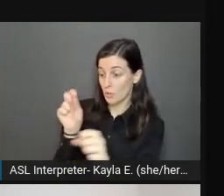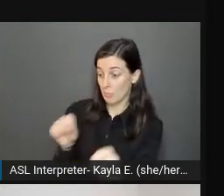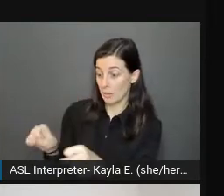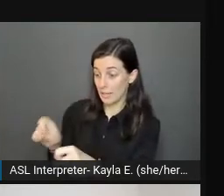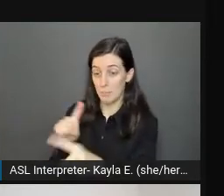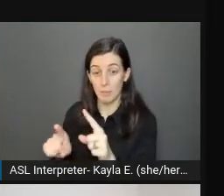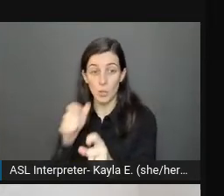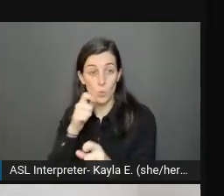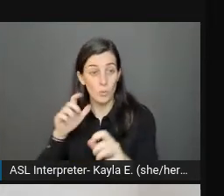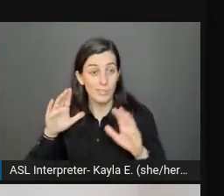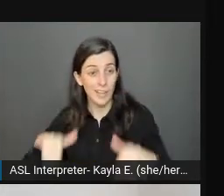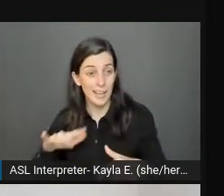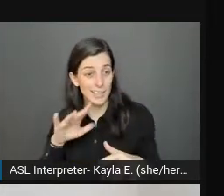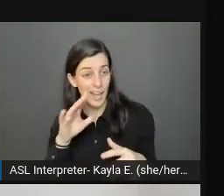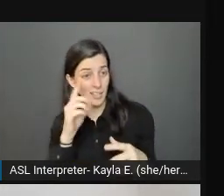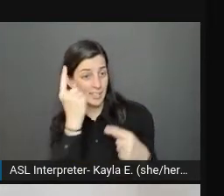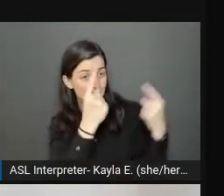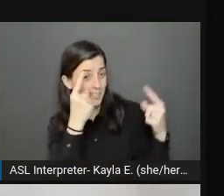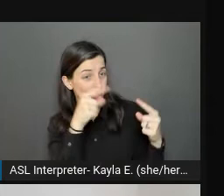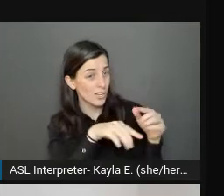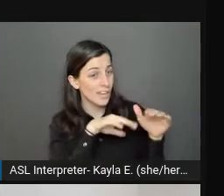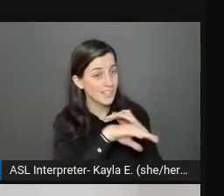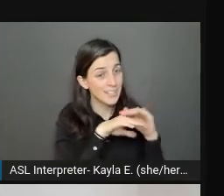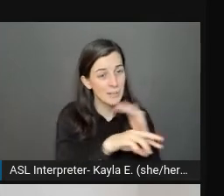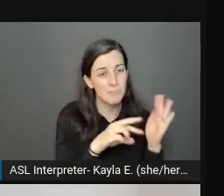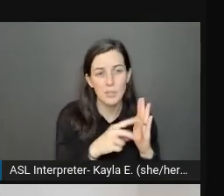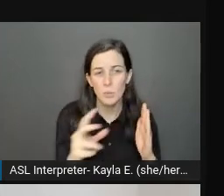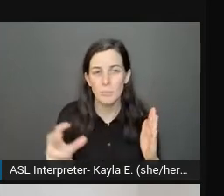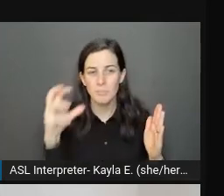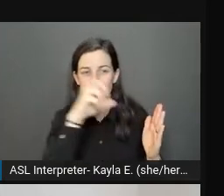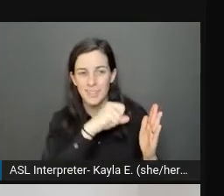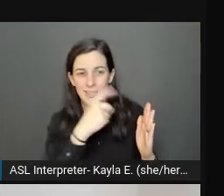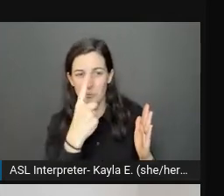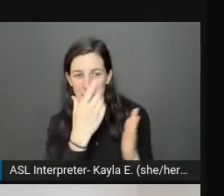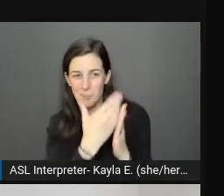into account accessibility, then you're actually missing one part of usability.